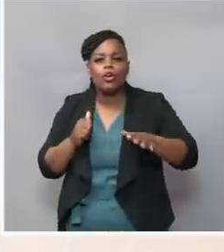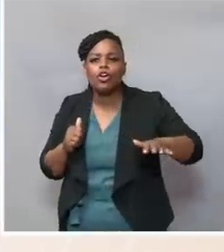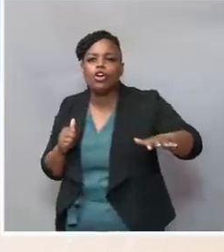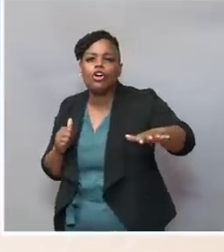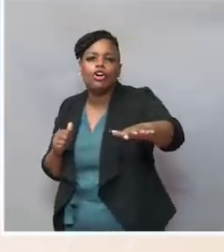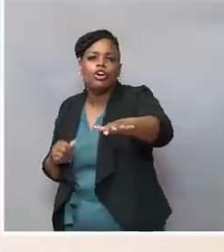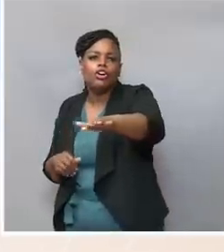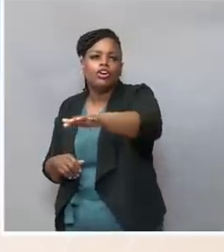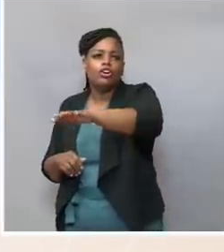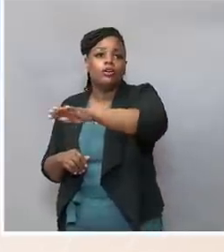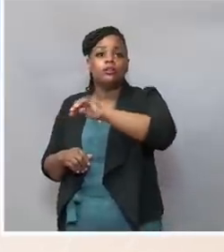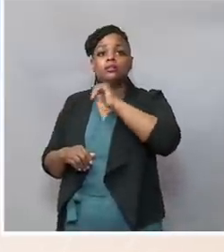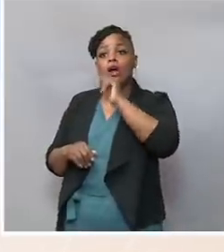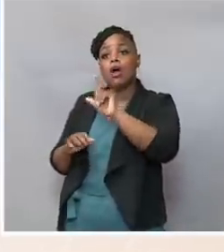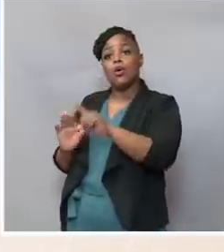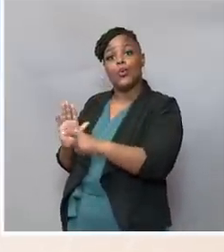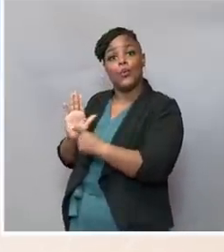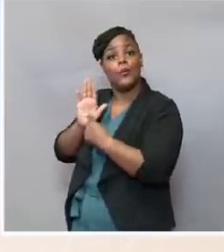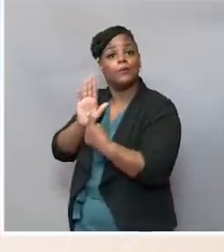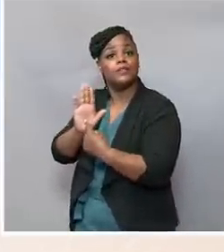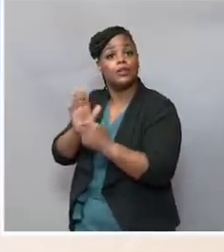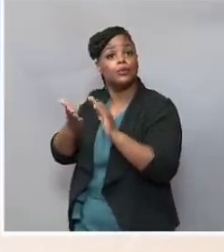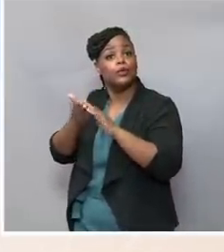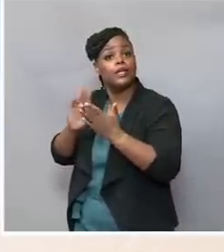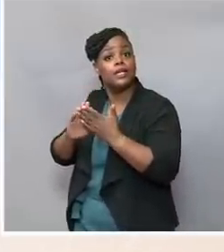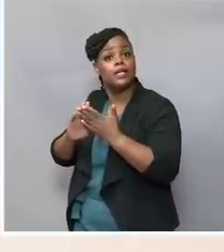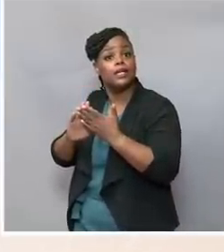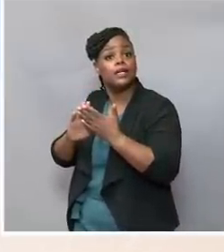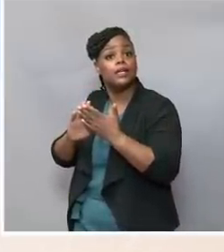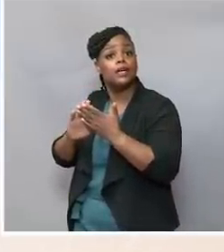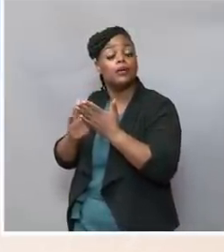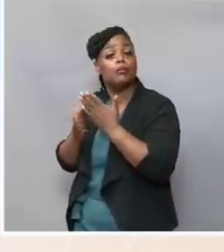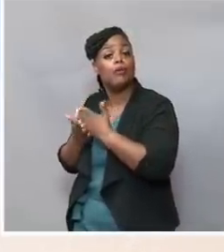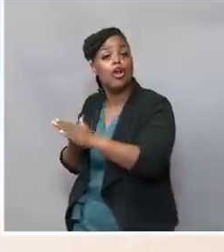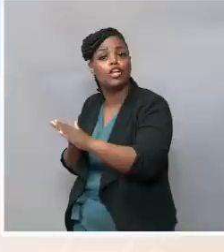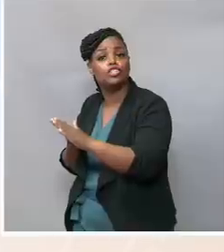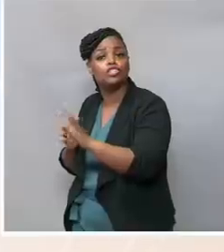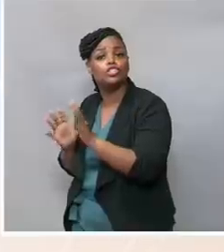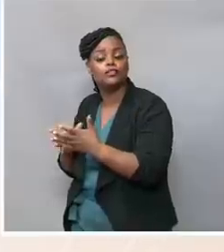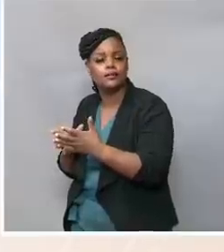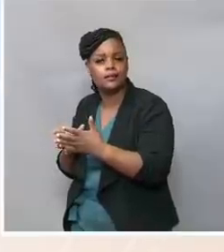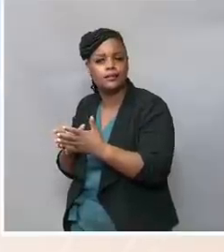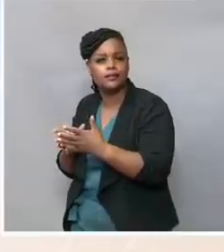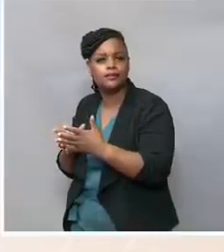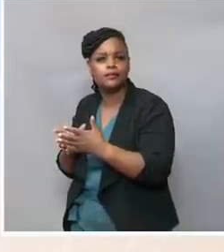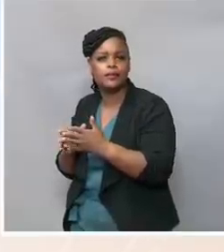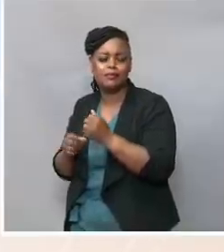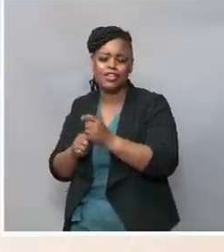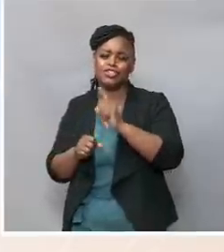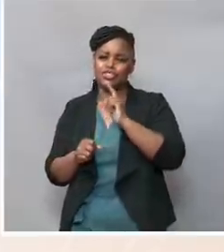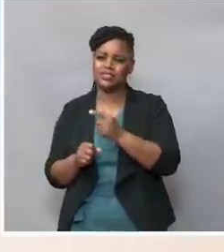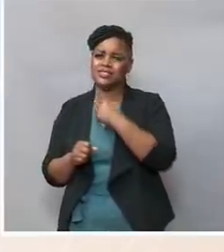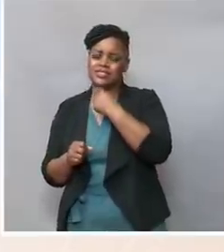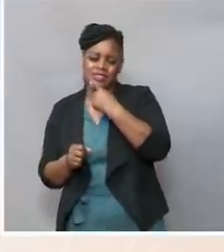and previously marginalized voices are preserved and told. One of those sites that illustrates